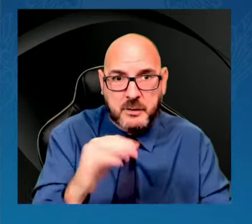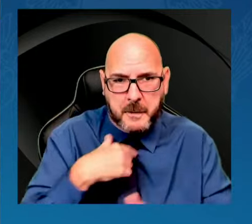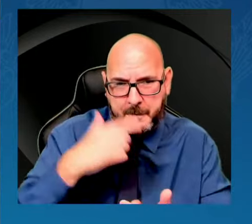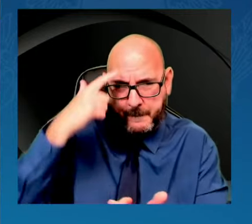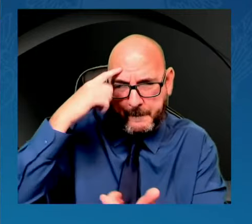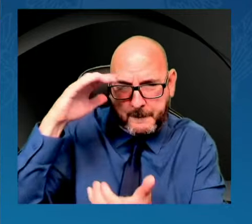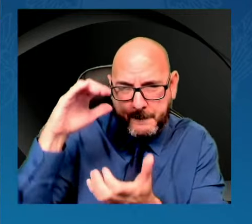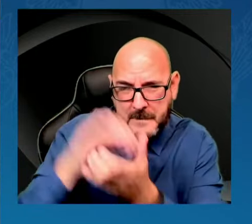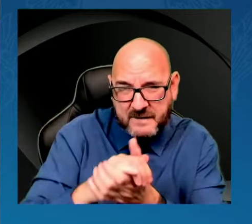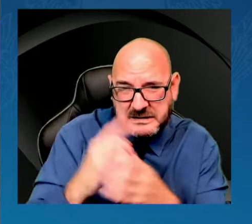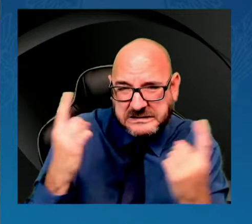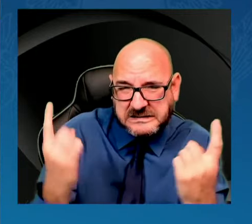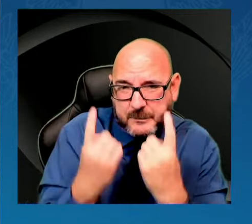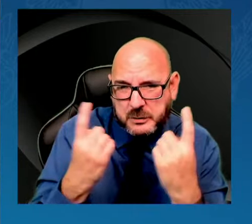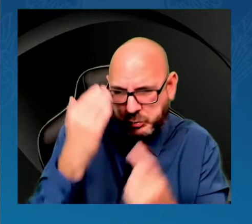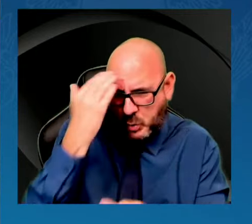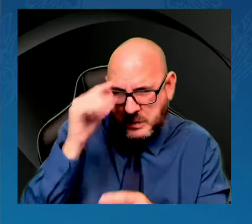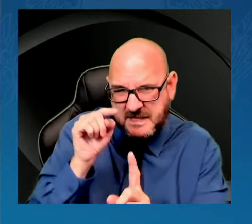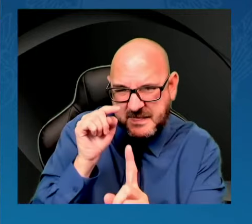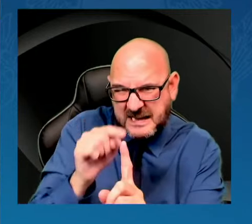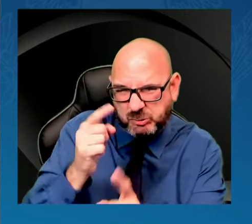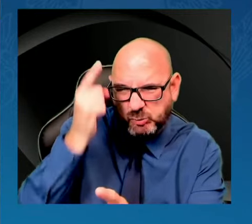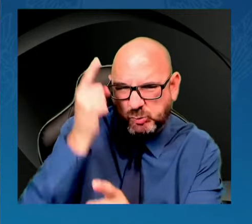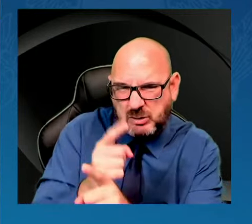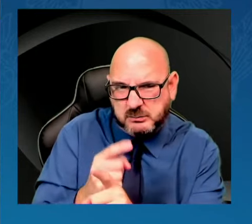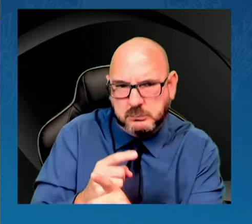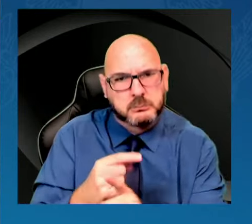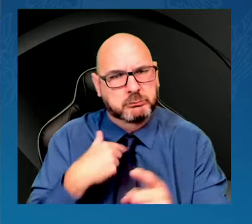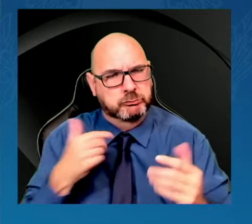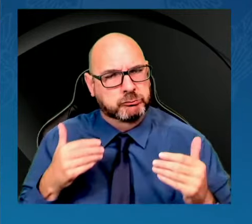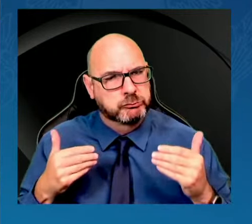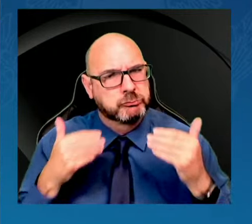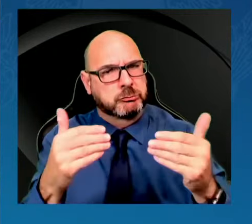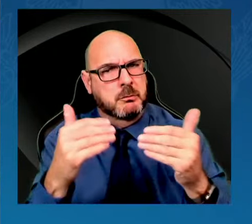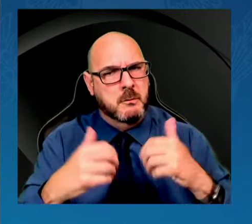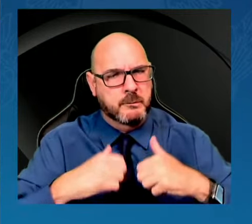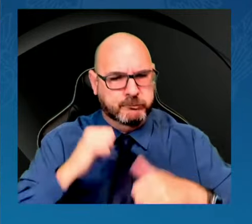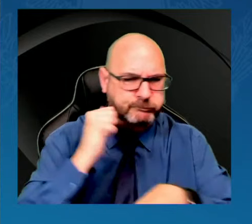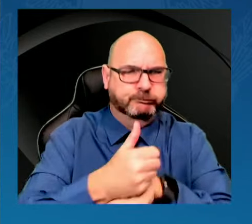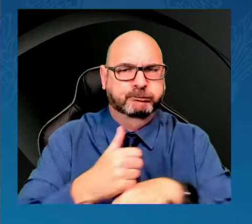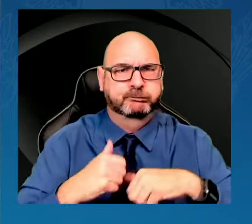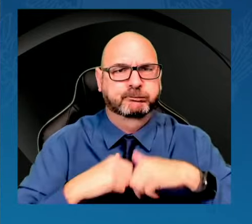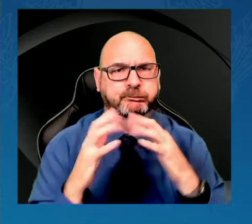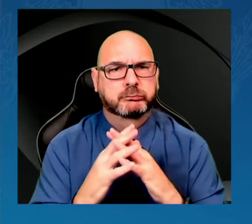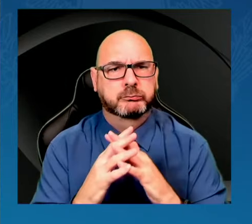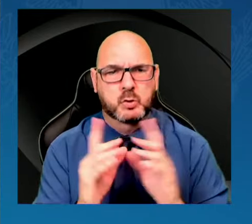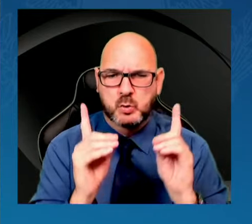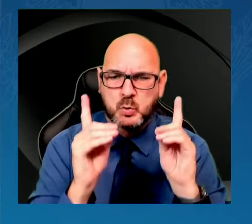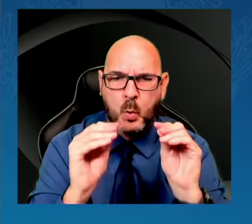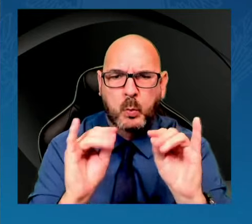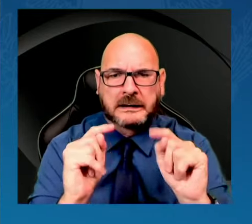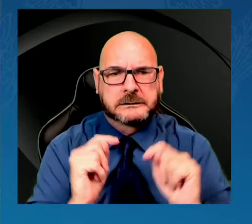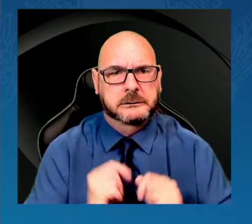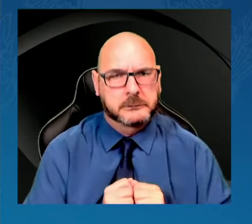we can create it, we can build it, and we can do it. And so, you know, electric vehicles,